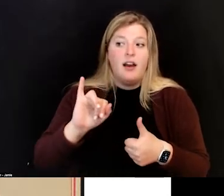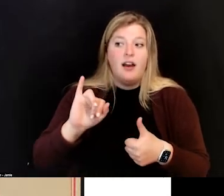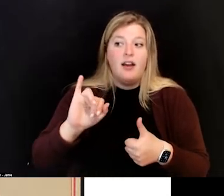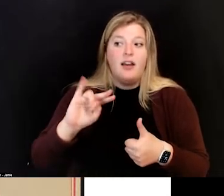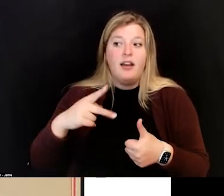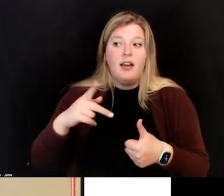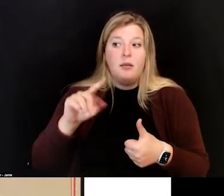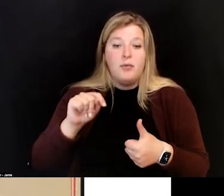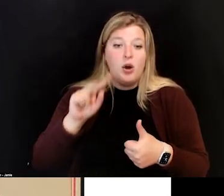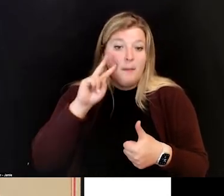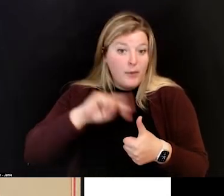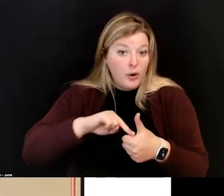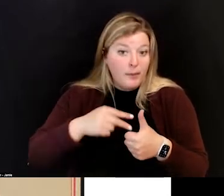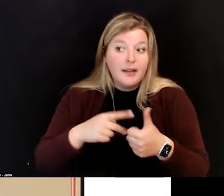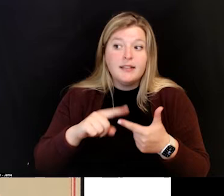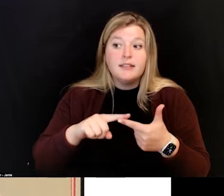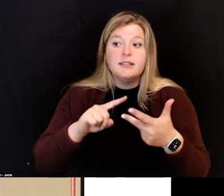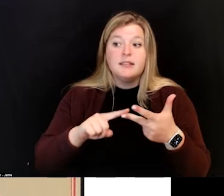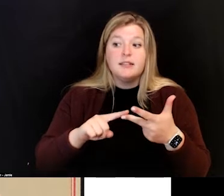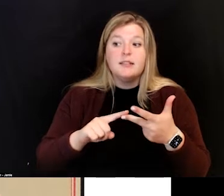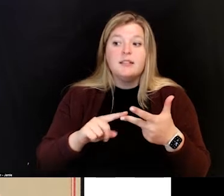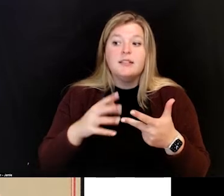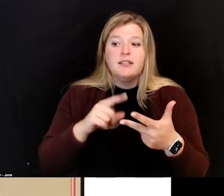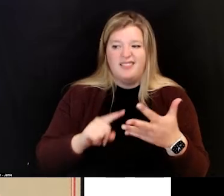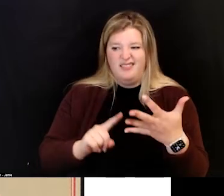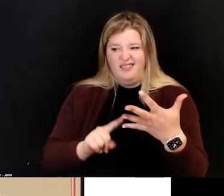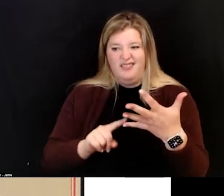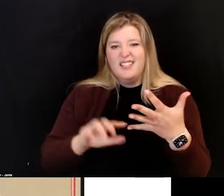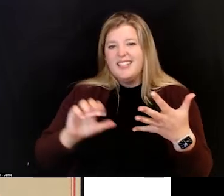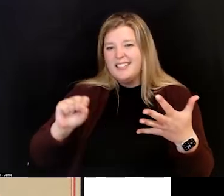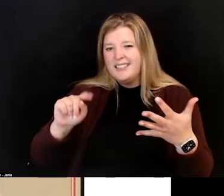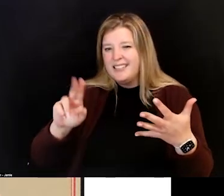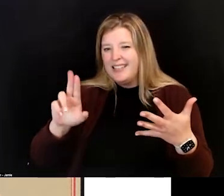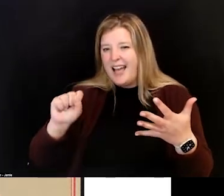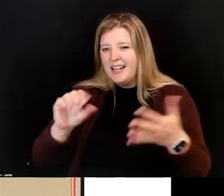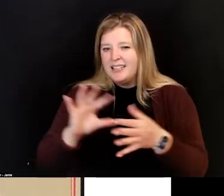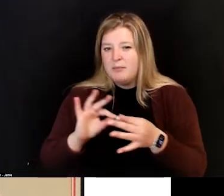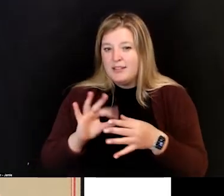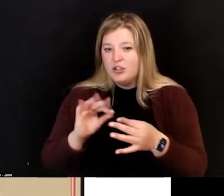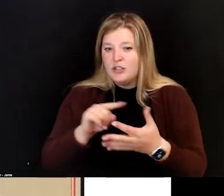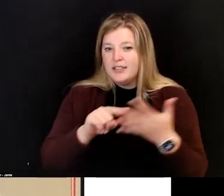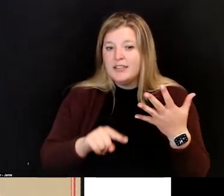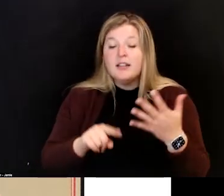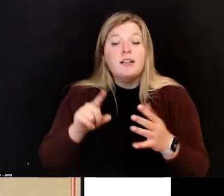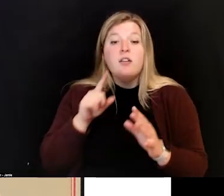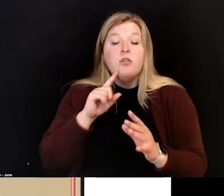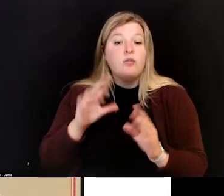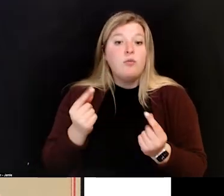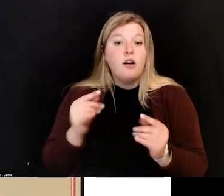as a general one, and Status Messages here really are about providing context